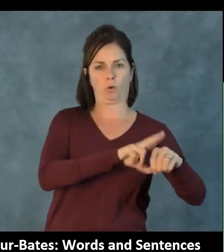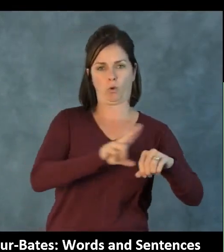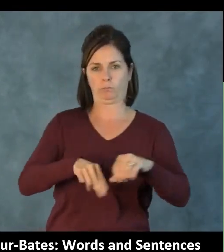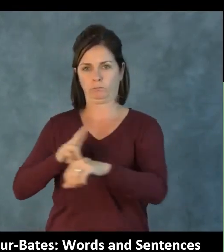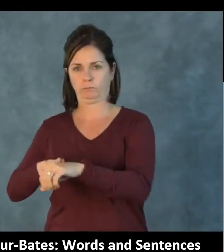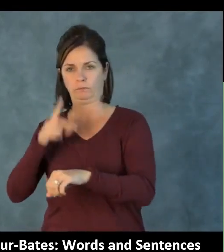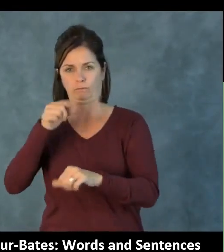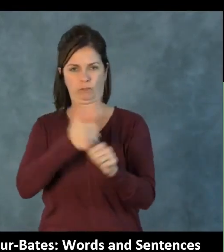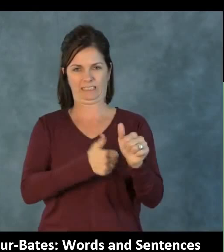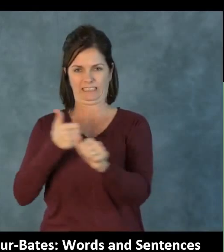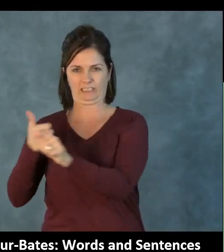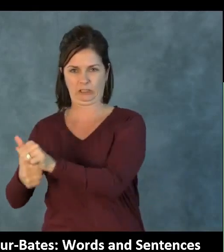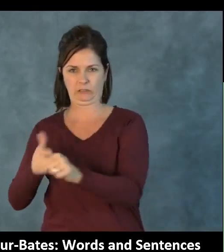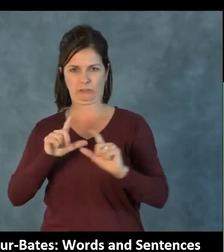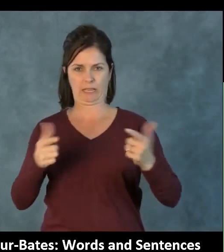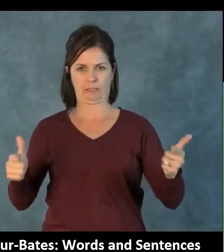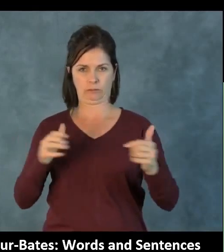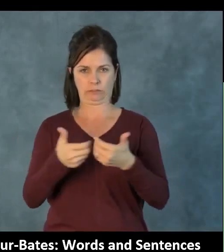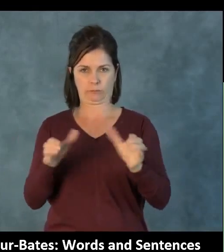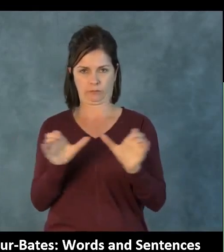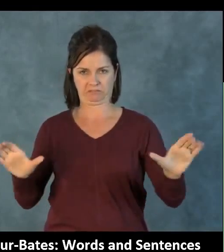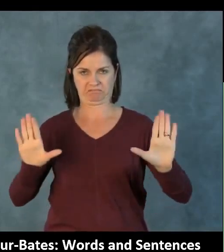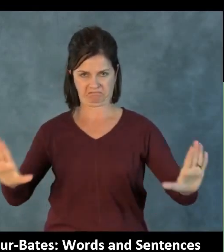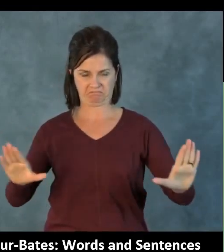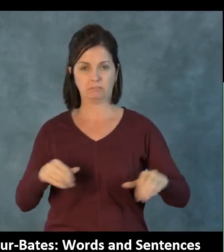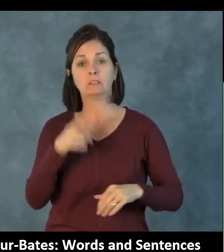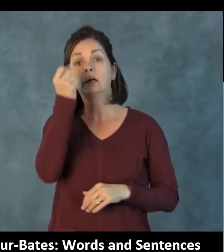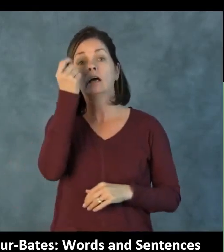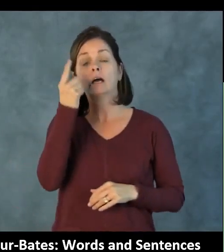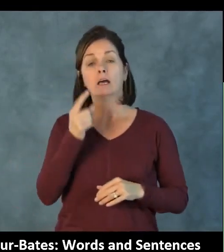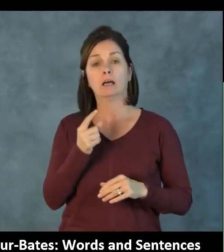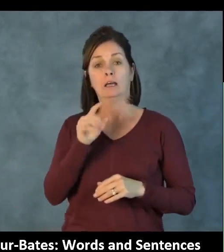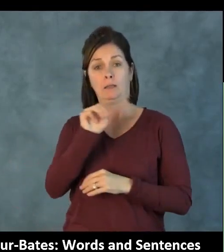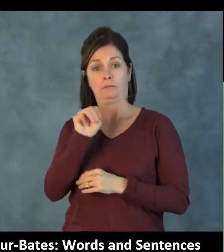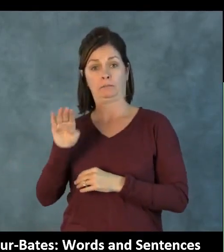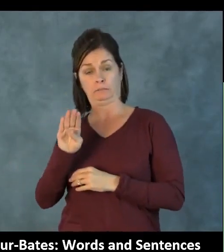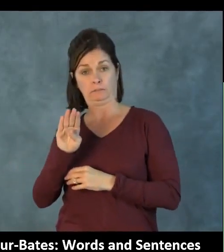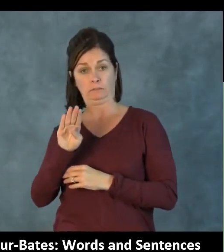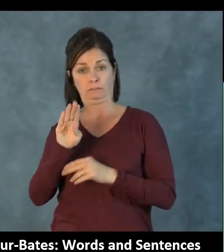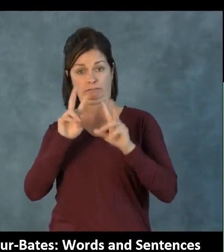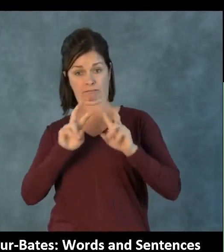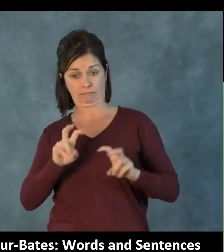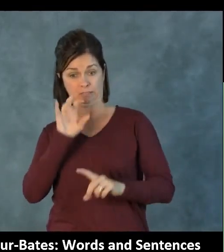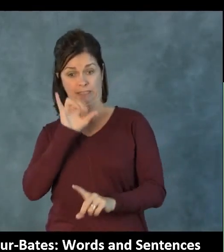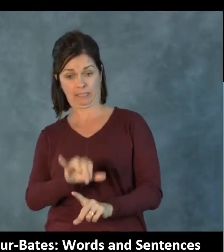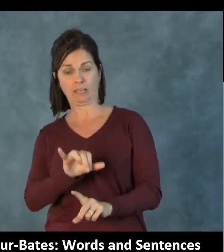for each of these languages. So not only is the instrument available